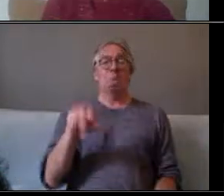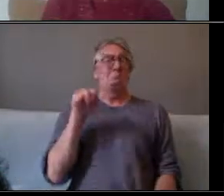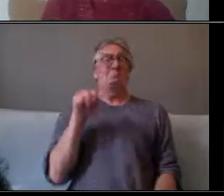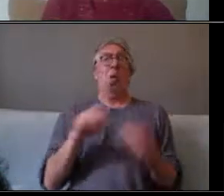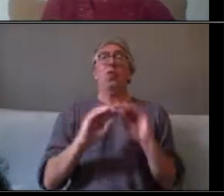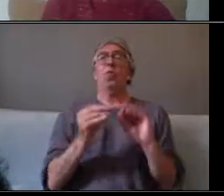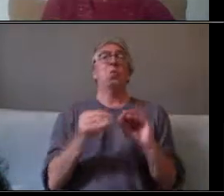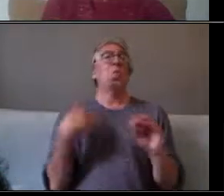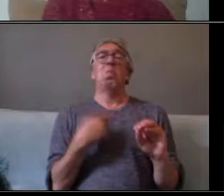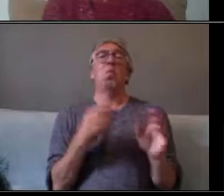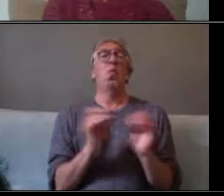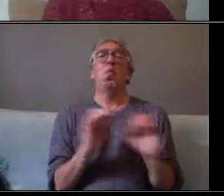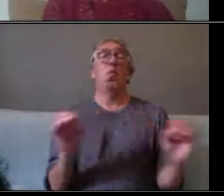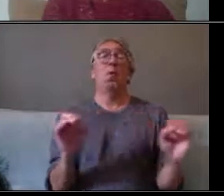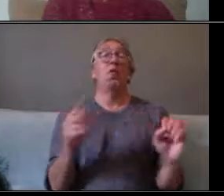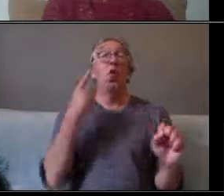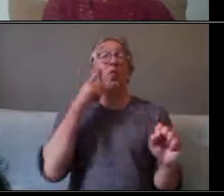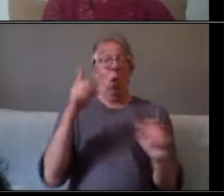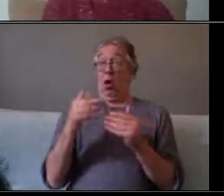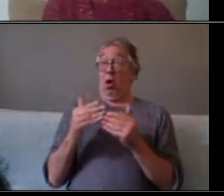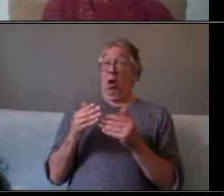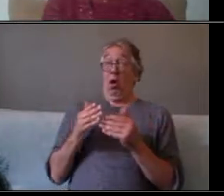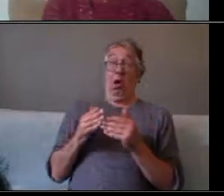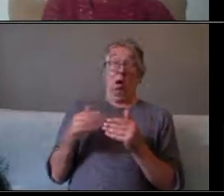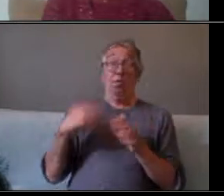For our seminars and preparation for the volunteers